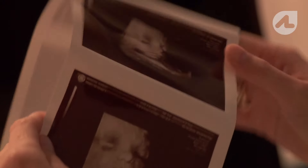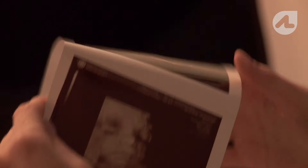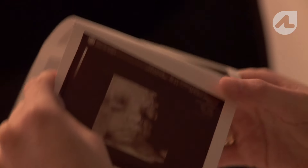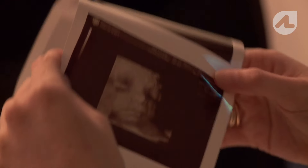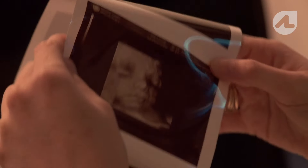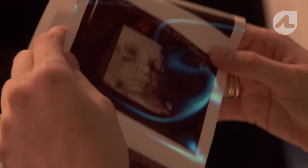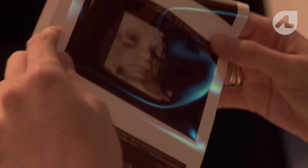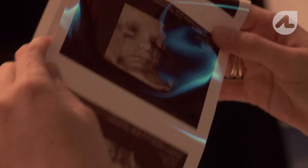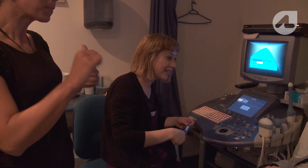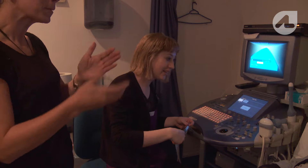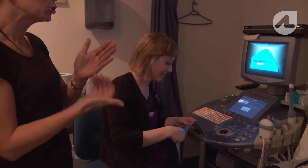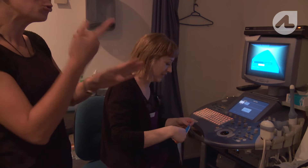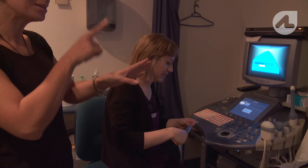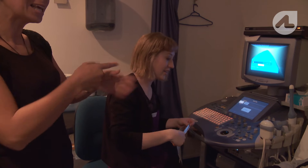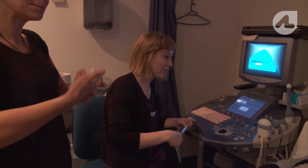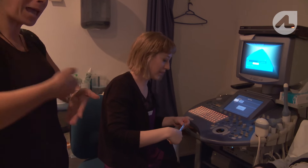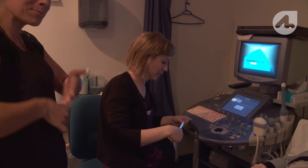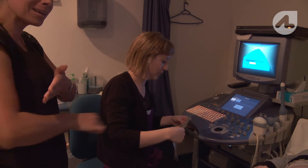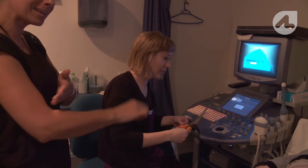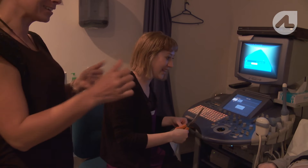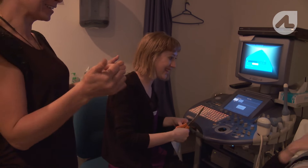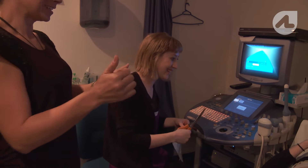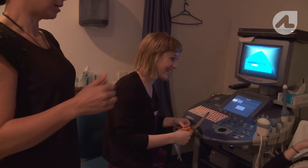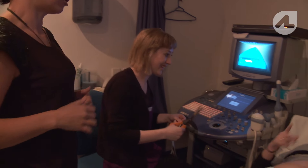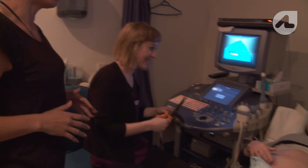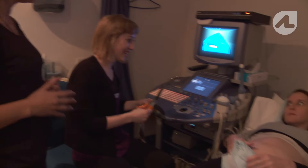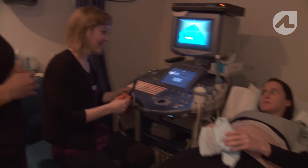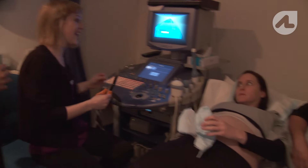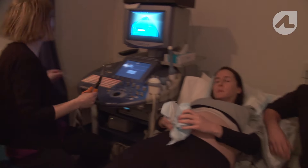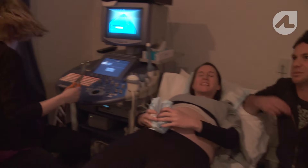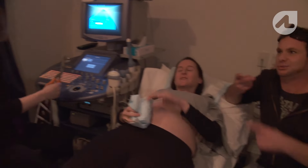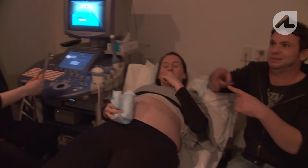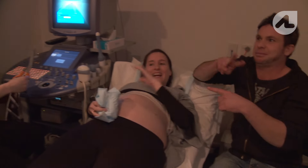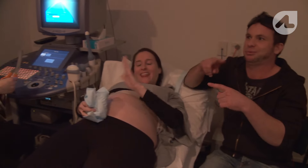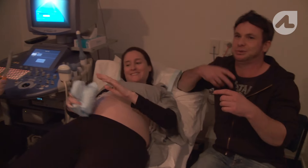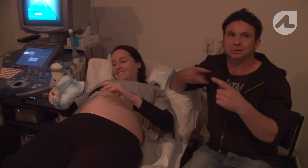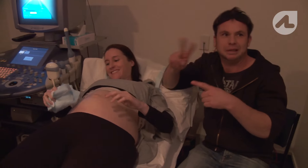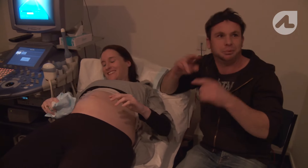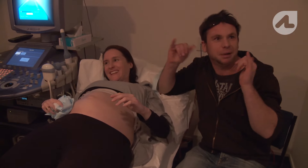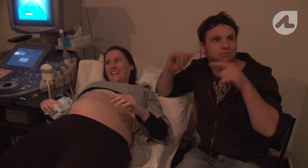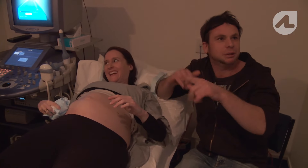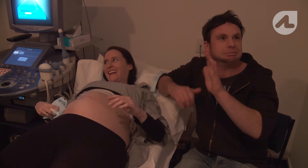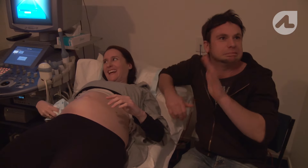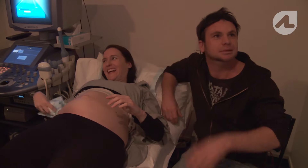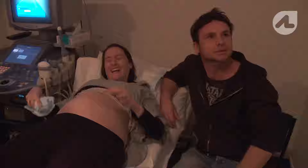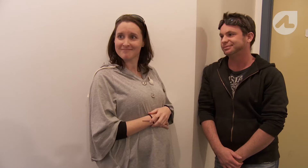(Nurse) You might end up with a New Year's baby if it comes early. (Sarah) Oh don't say that. (Jarrod) Double the party.